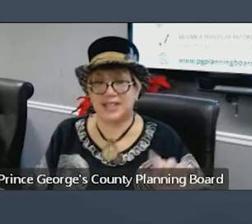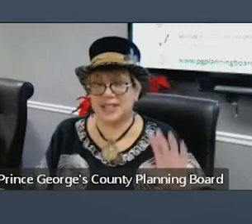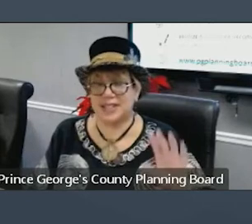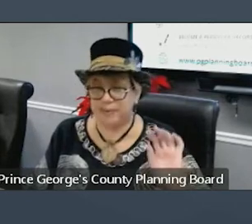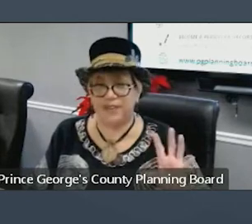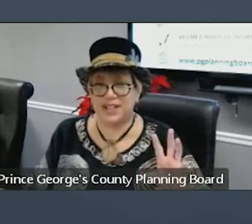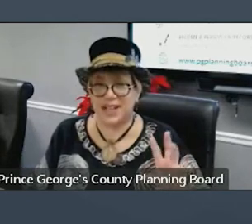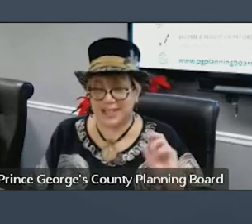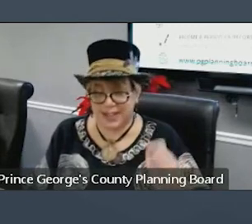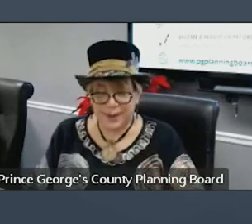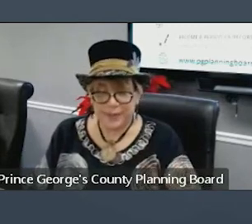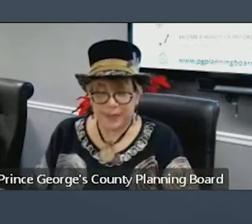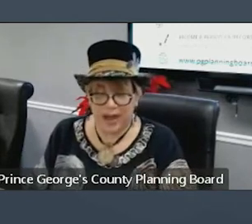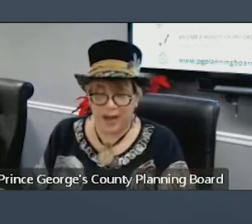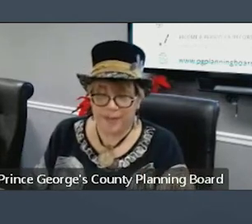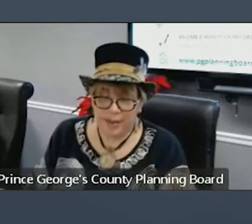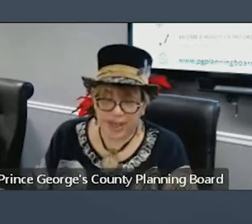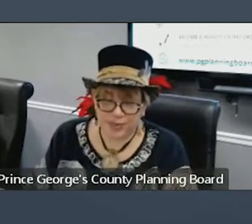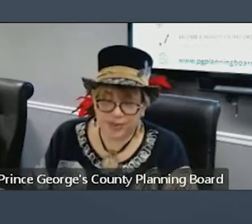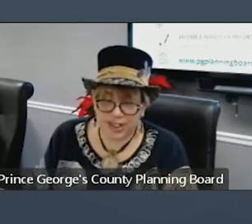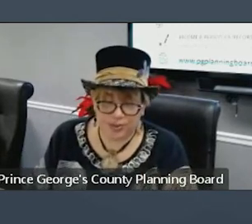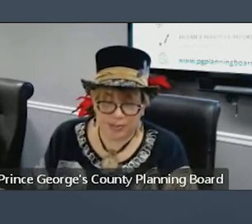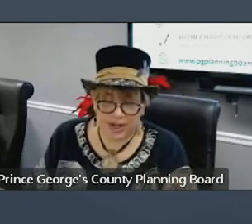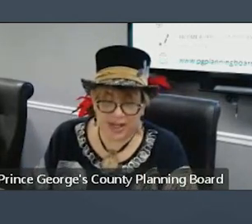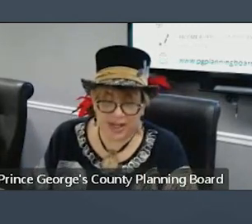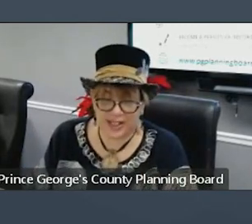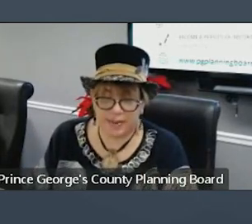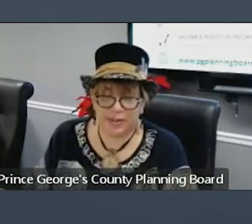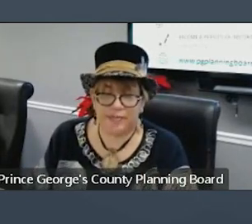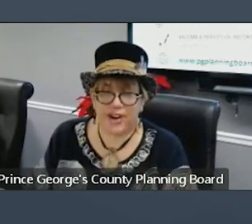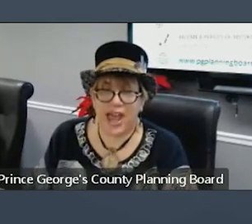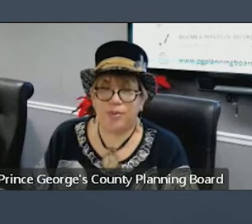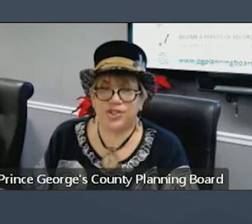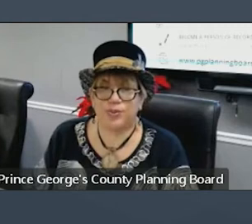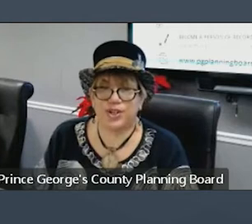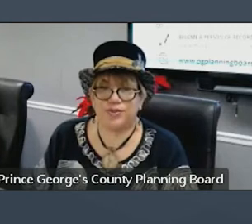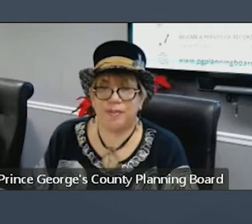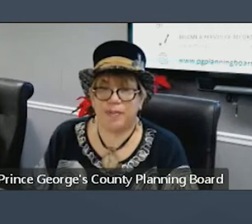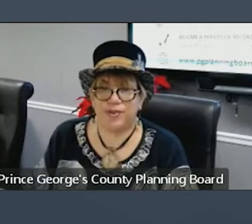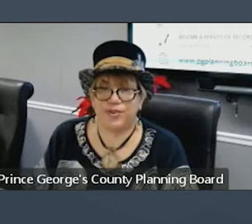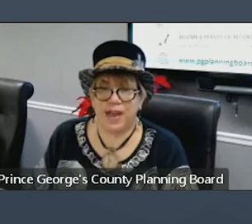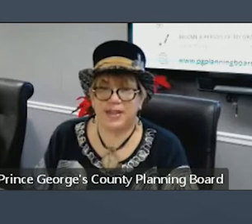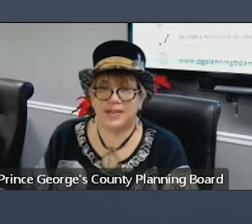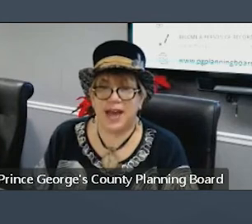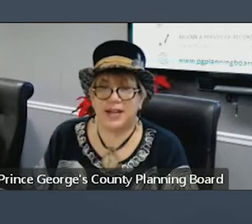It's been fully tested because we really do want to put an end to this. But for now, we just want to remember those families and,